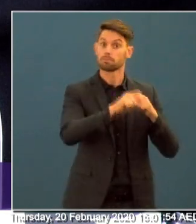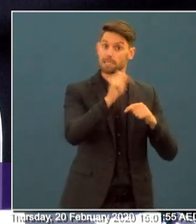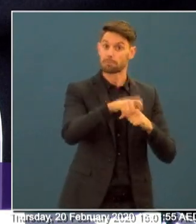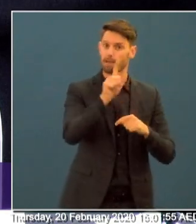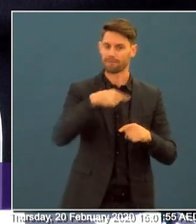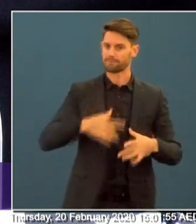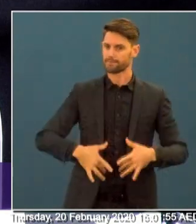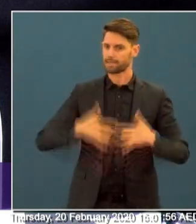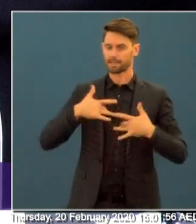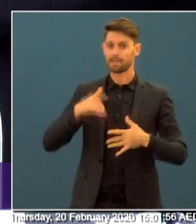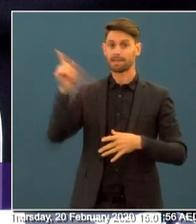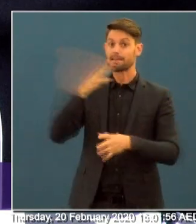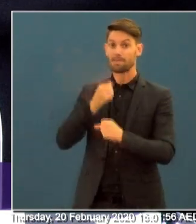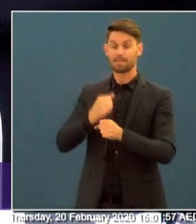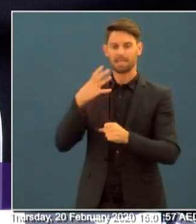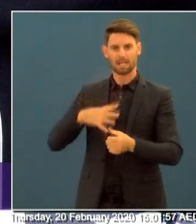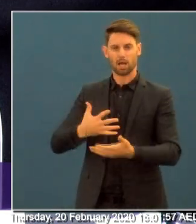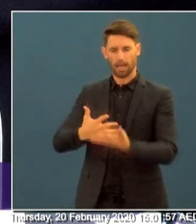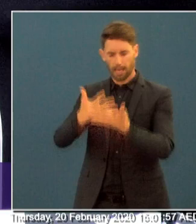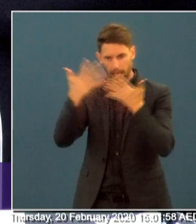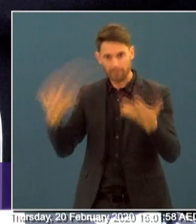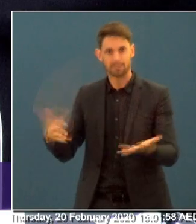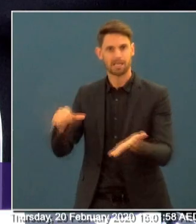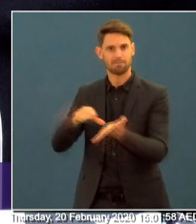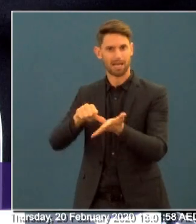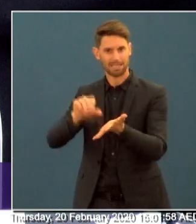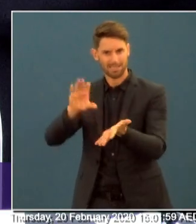for significant investment of funds if that's to be effectively delivered.